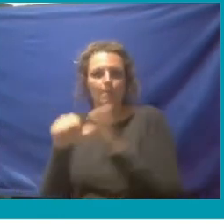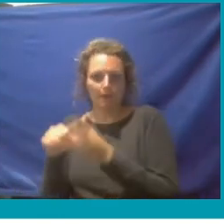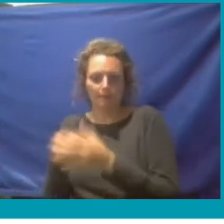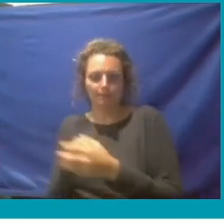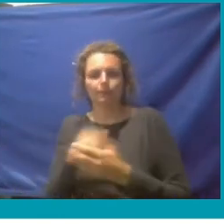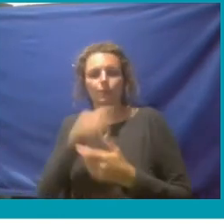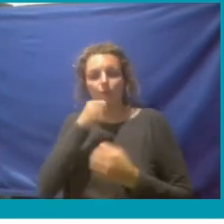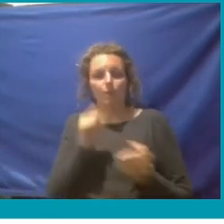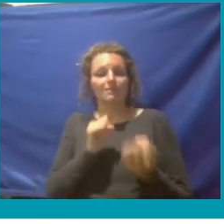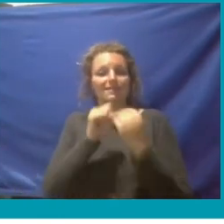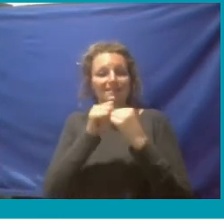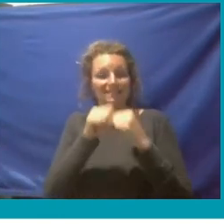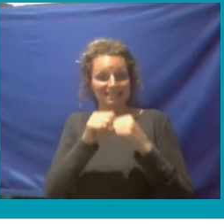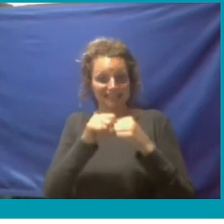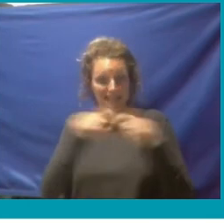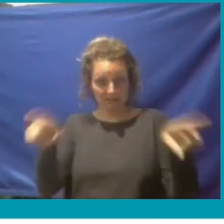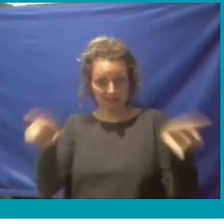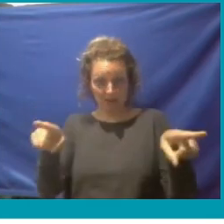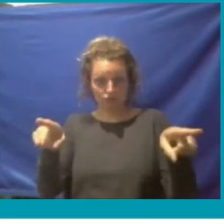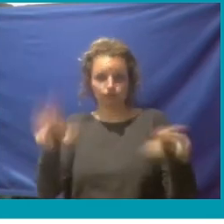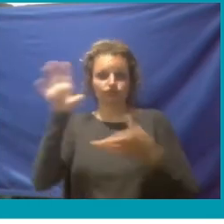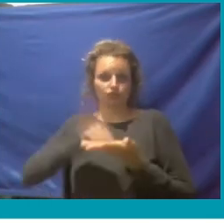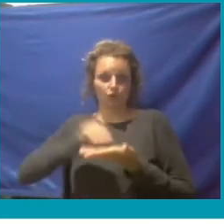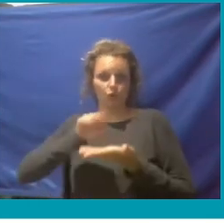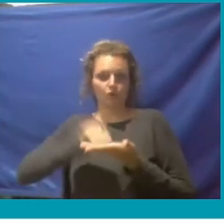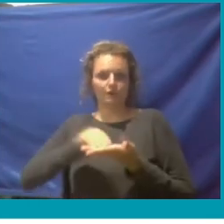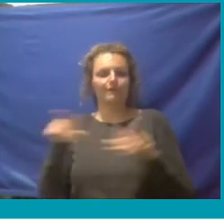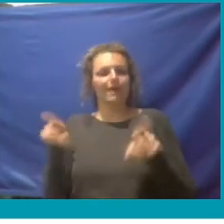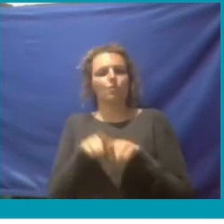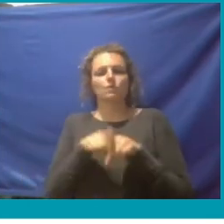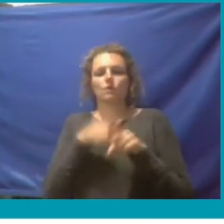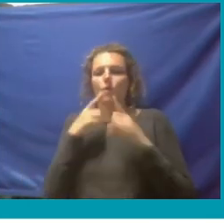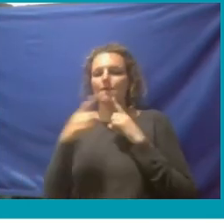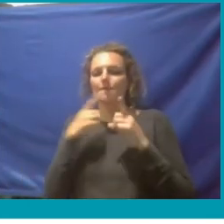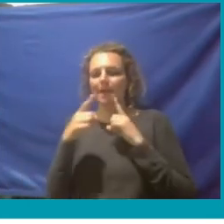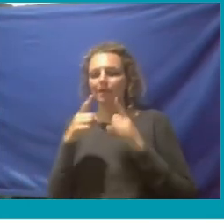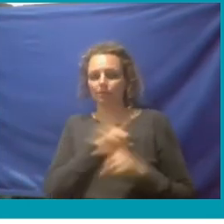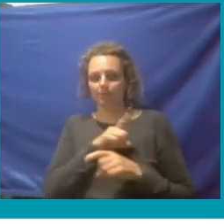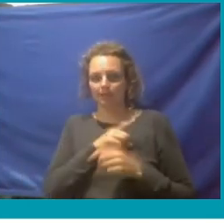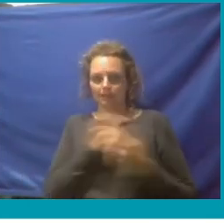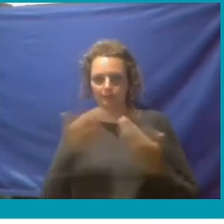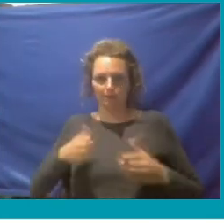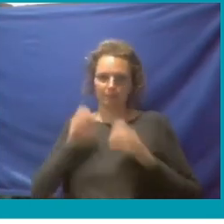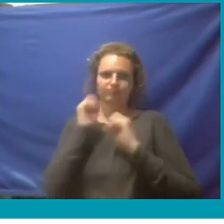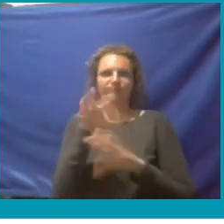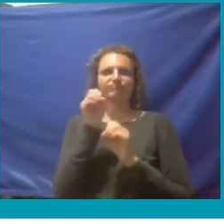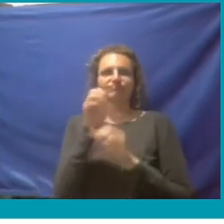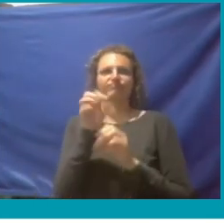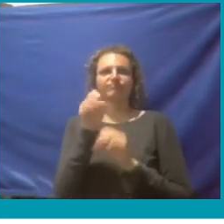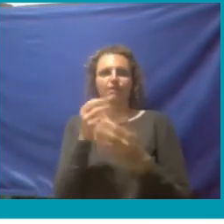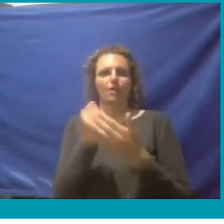And and also some information because we're throwing a lot at you in the last nearly an hour, and you won't be able to remember it.